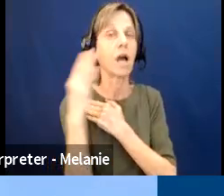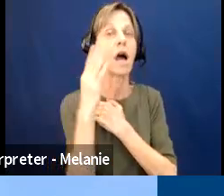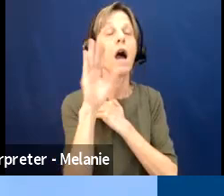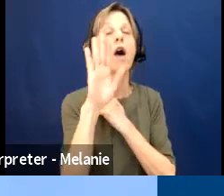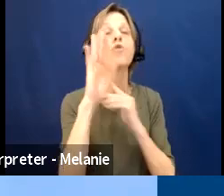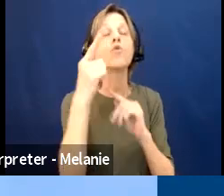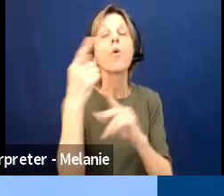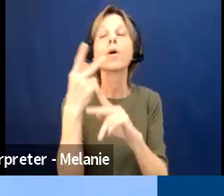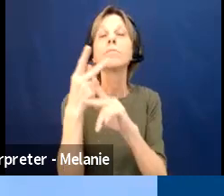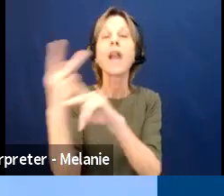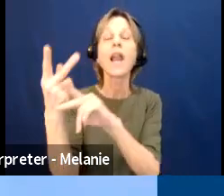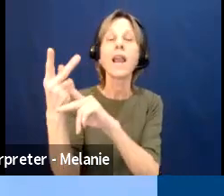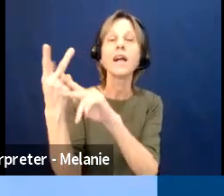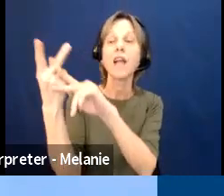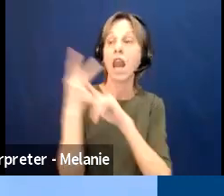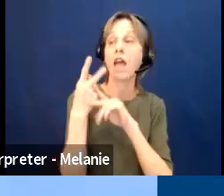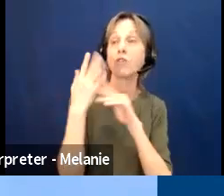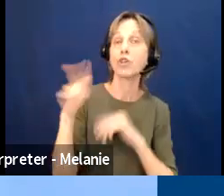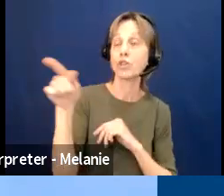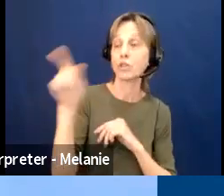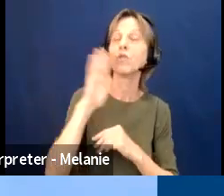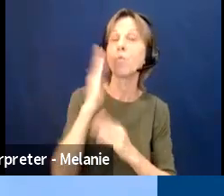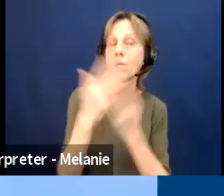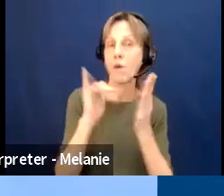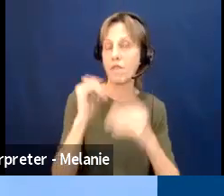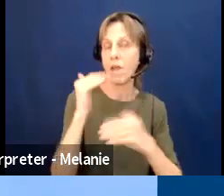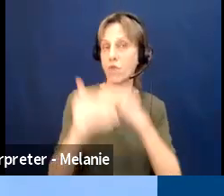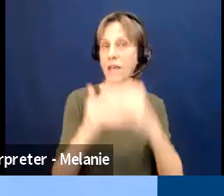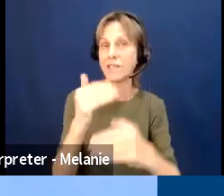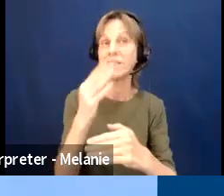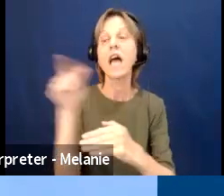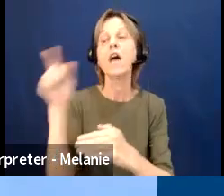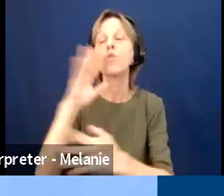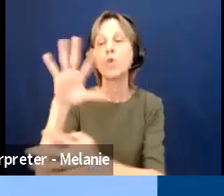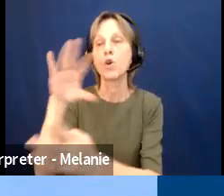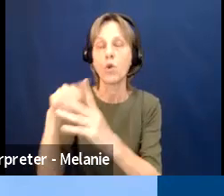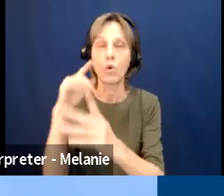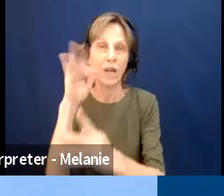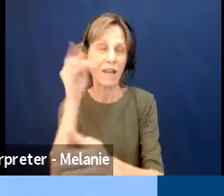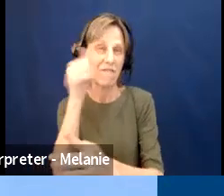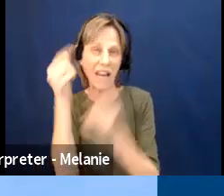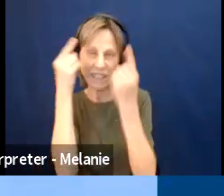be included on any settlement finally make sure you're working as I said with a licensed insured